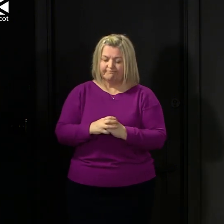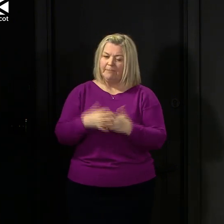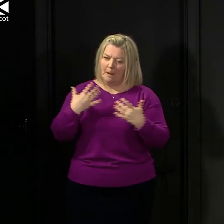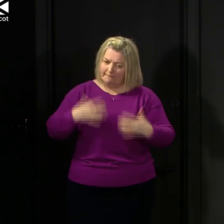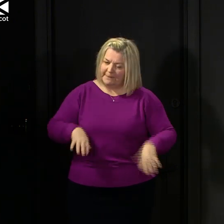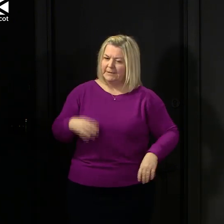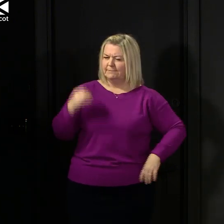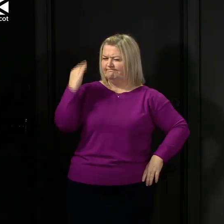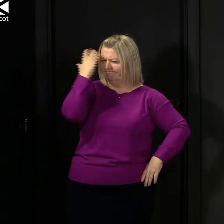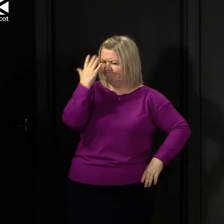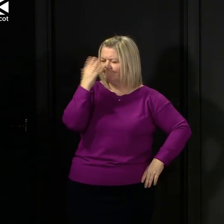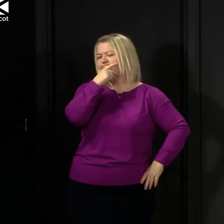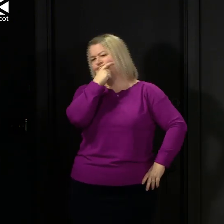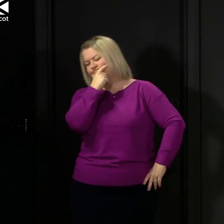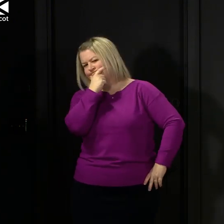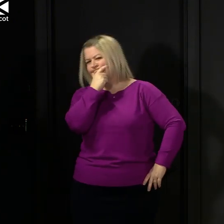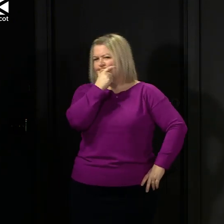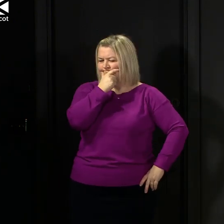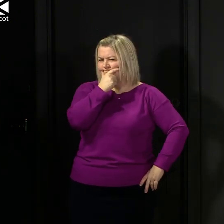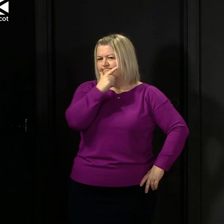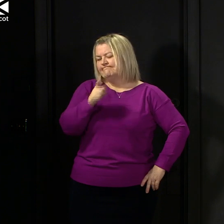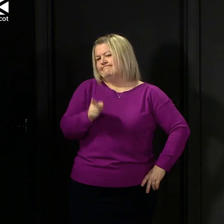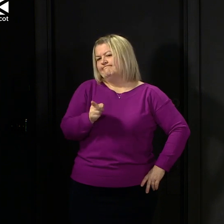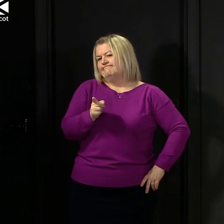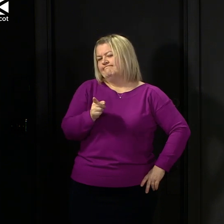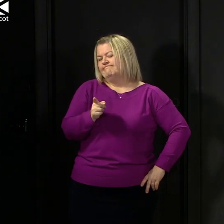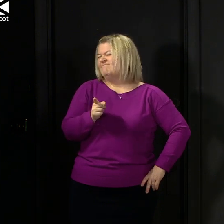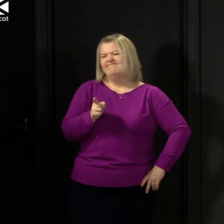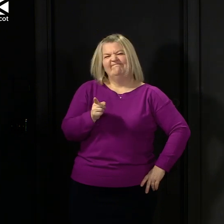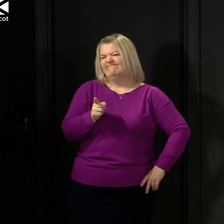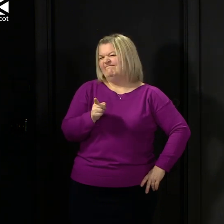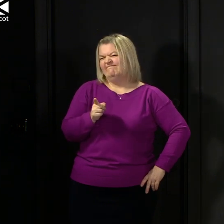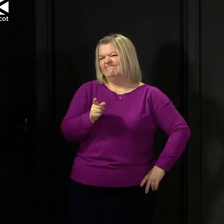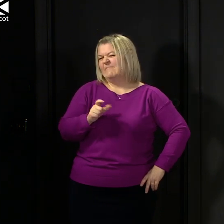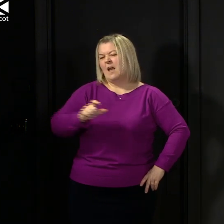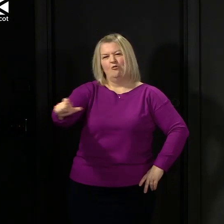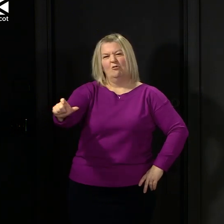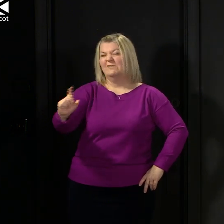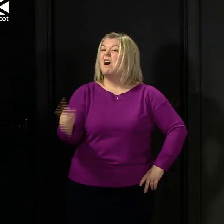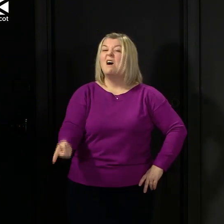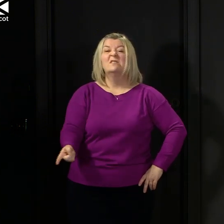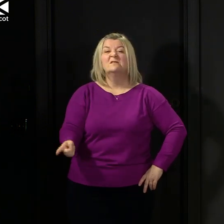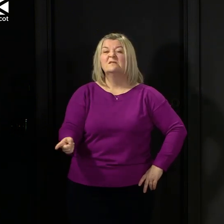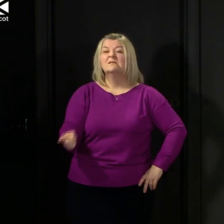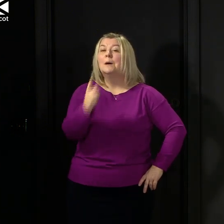and developments of the day is that it was not possible for her without, potentially,